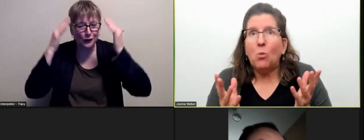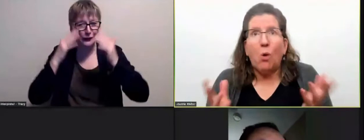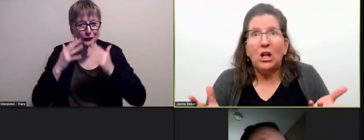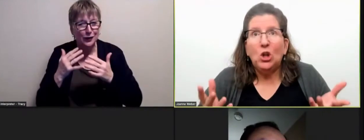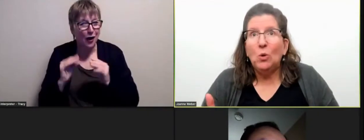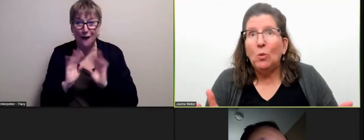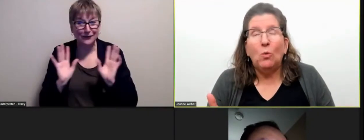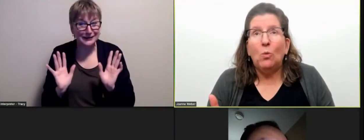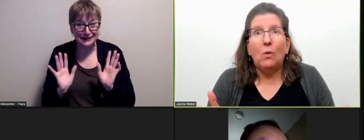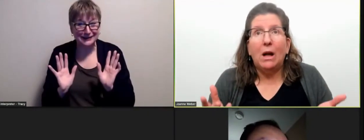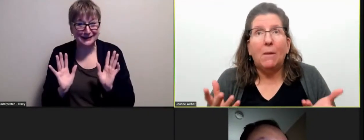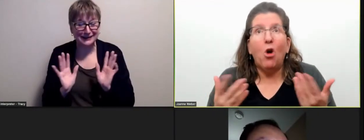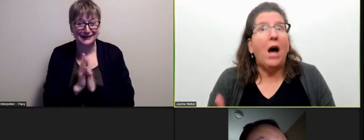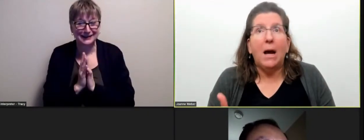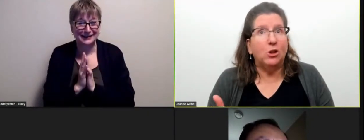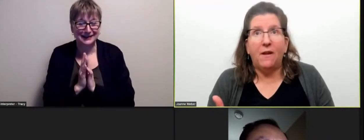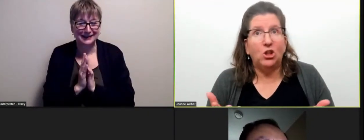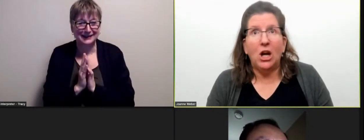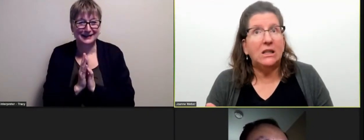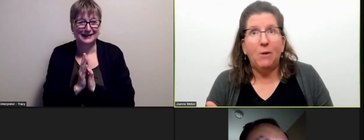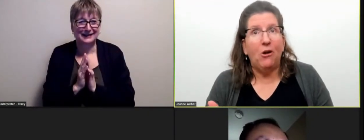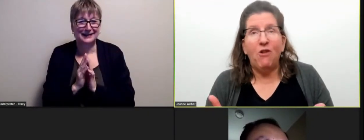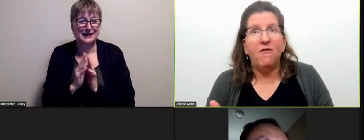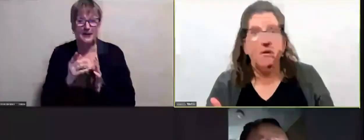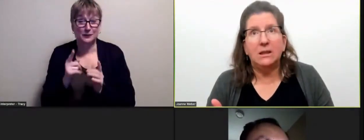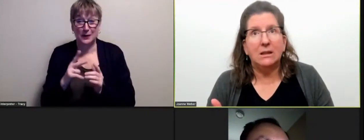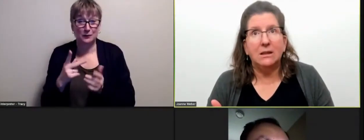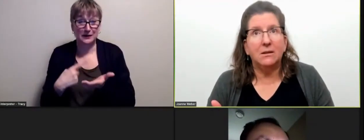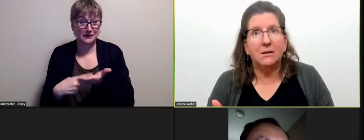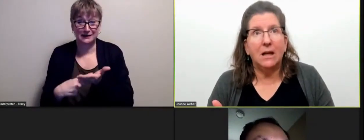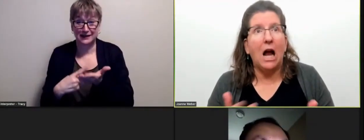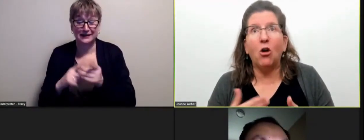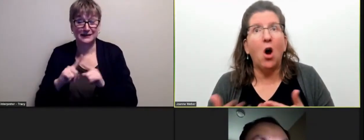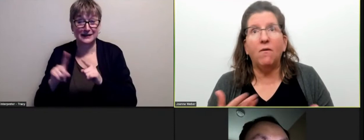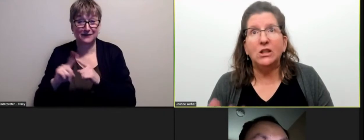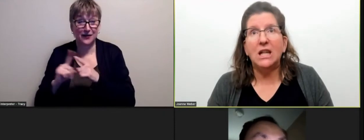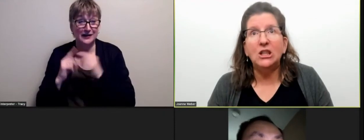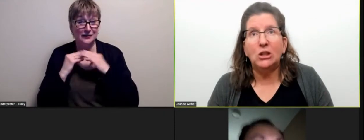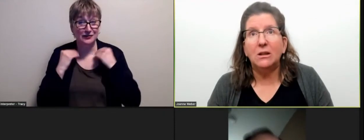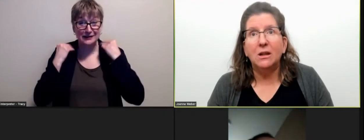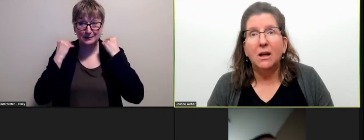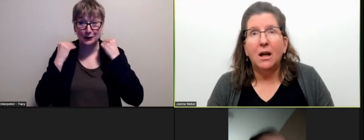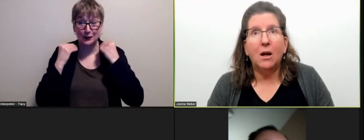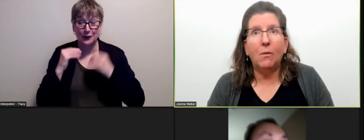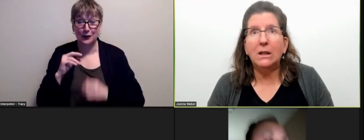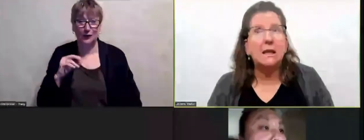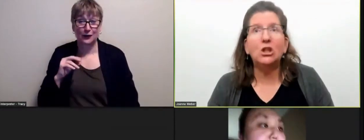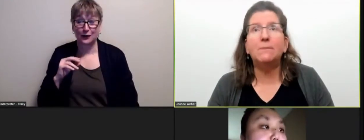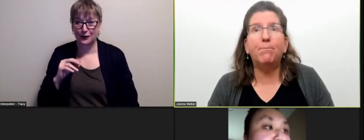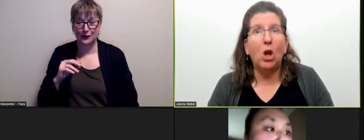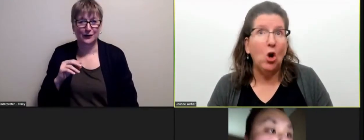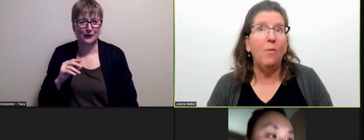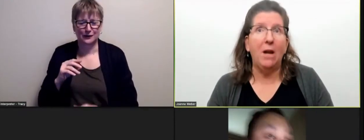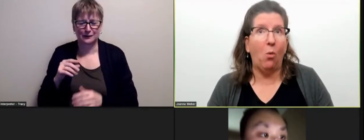Because when you brought up the Shakespeare references in our conversation, and this just blew me away.